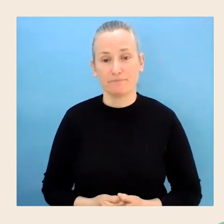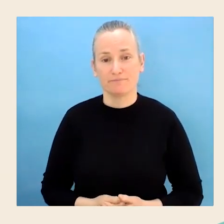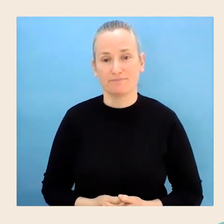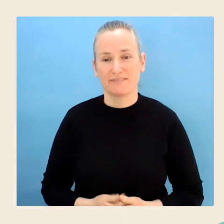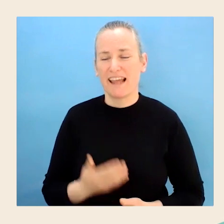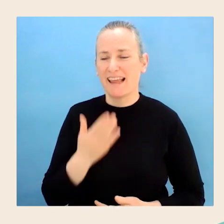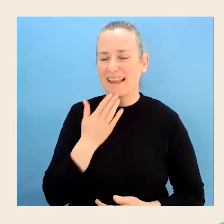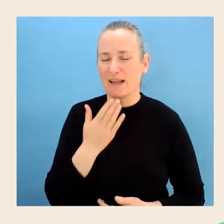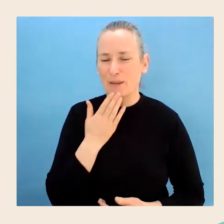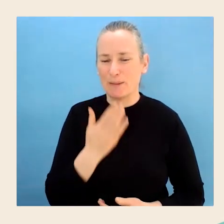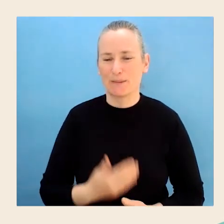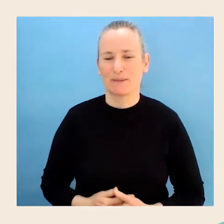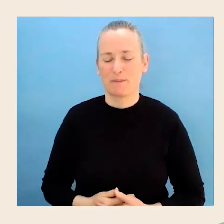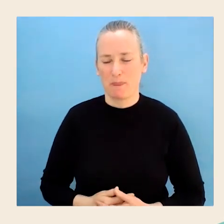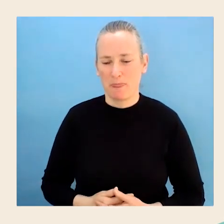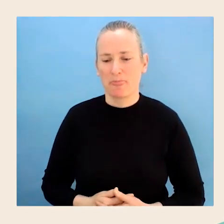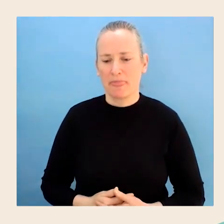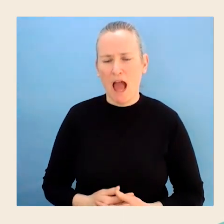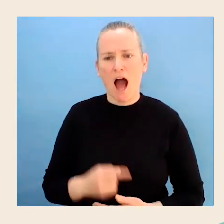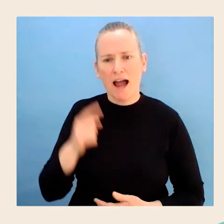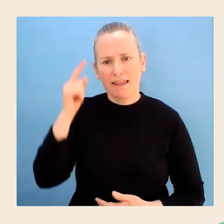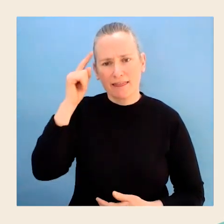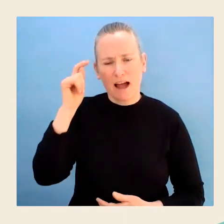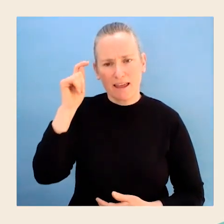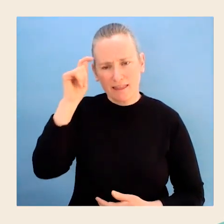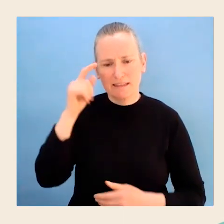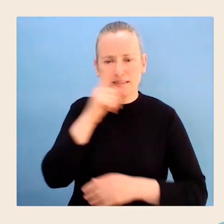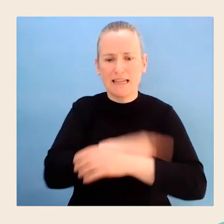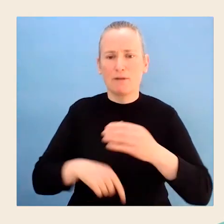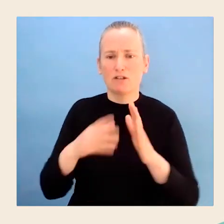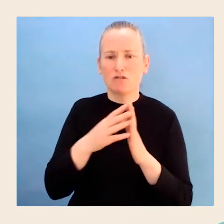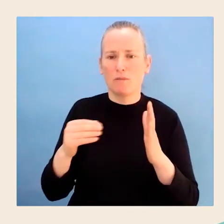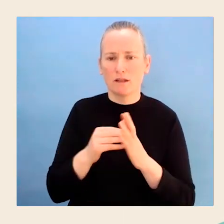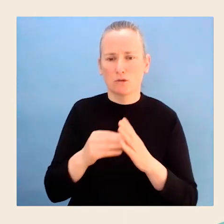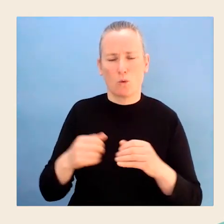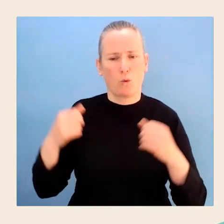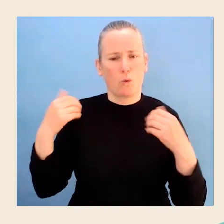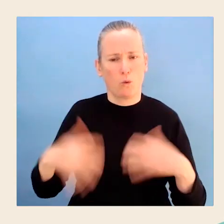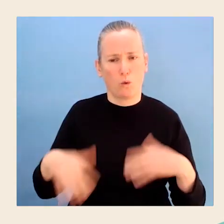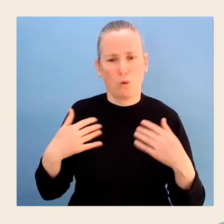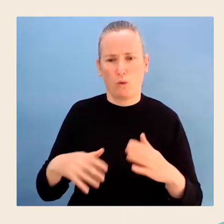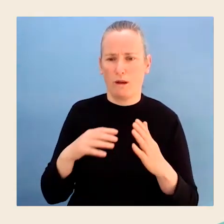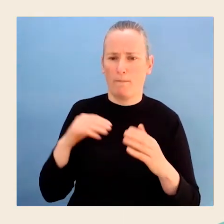Thank you. I think disabled role models are hugely important and they're hugely important in two ways,